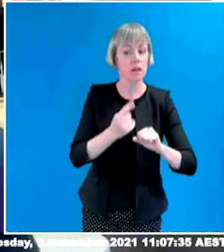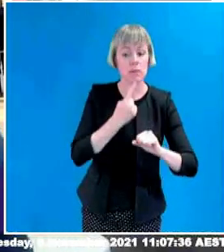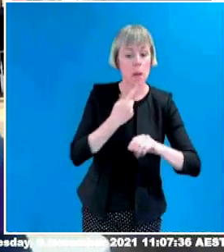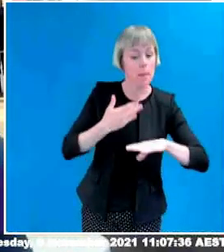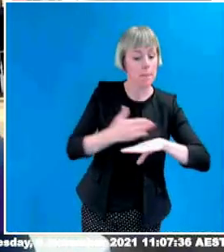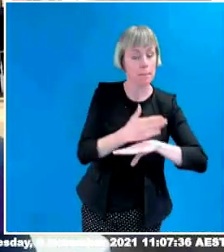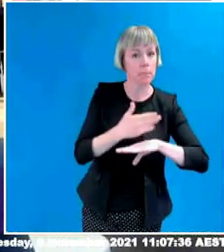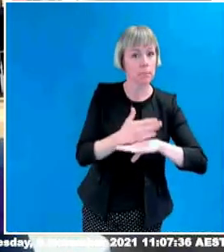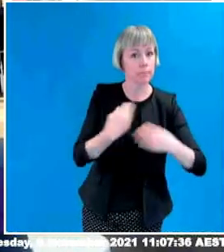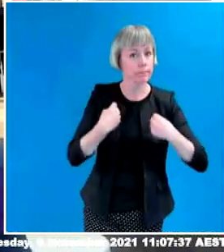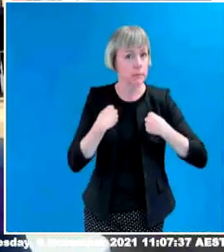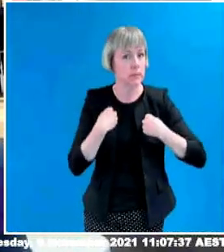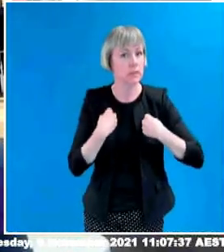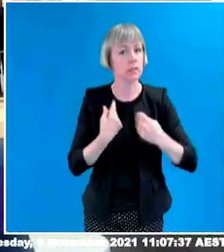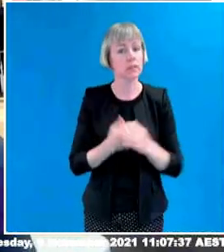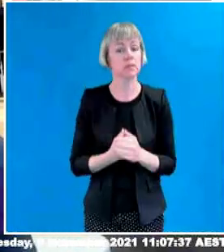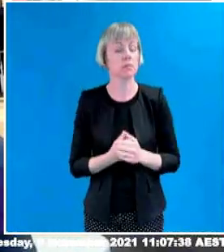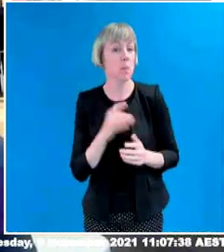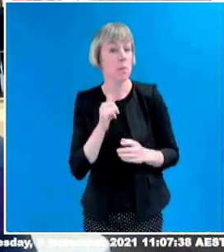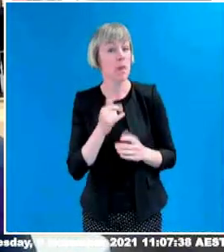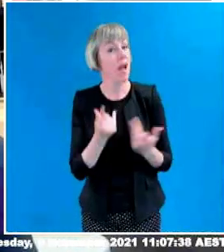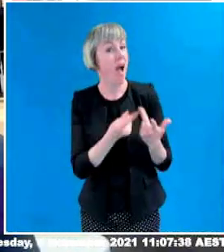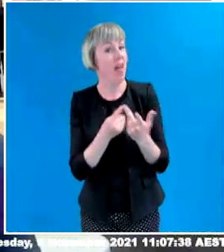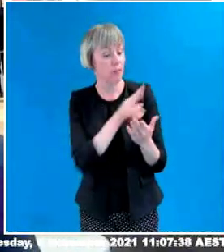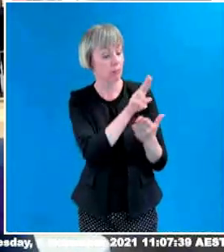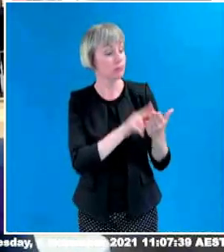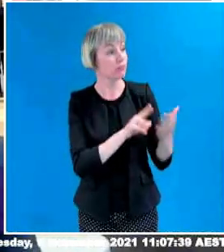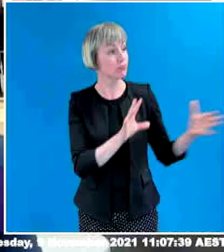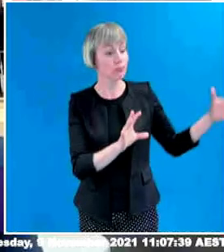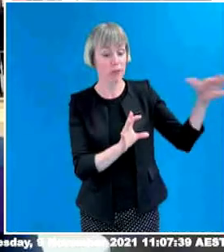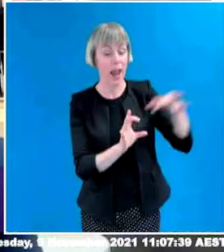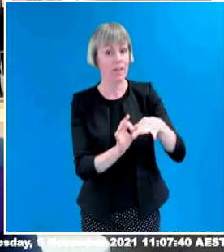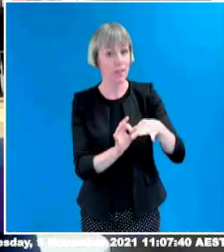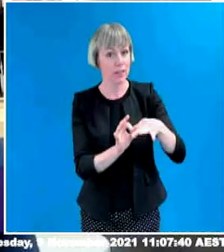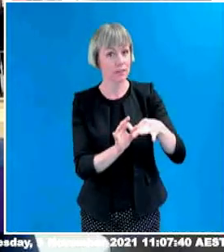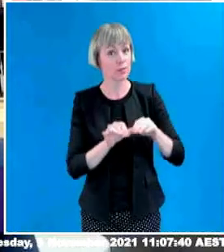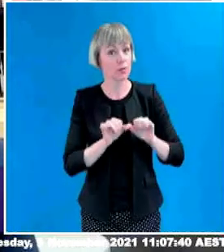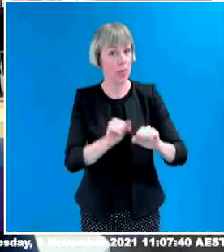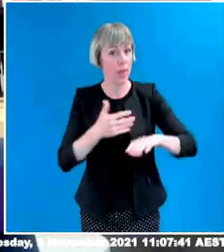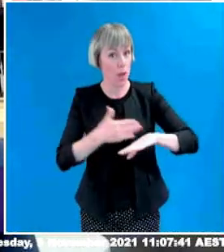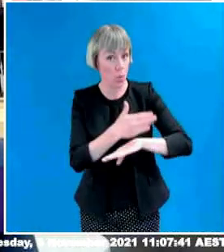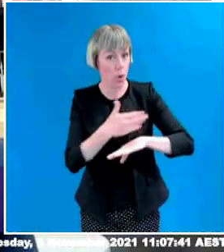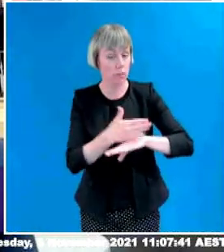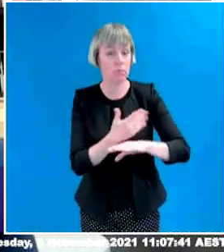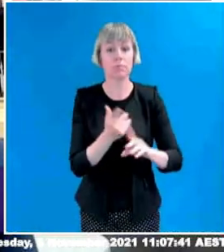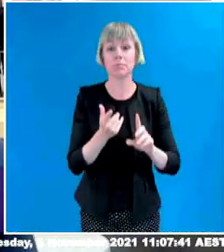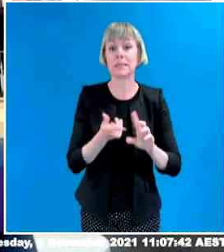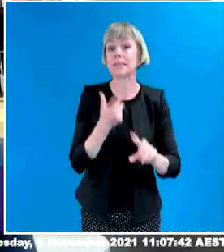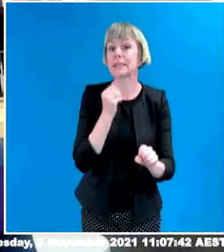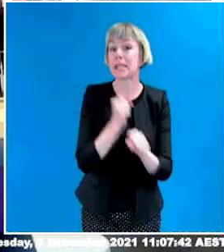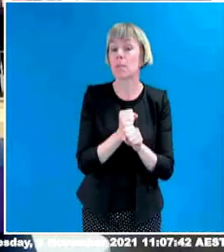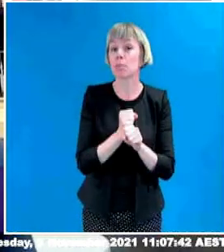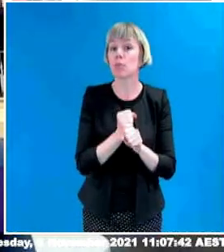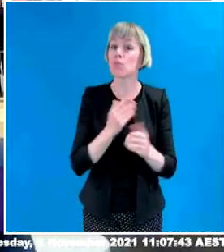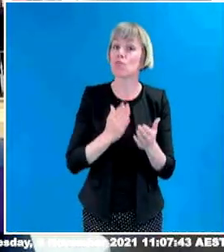or declarations that would be relevant to those who are impacted. So looking at the rights of Indigenous people or the rights of women or the